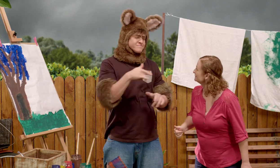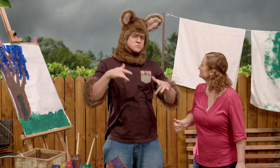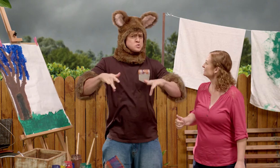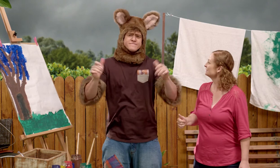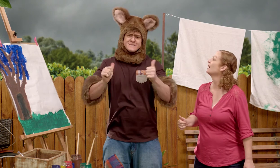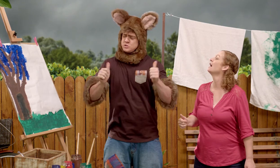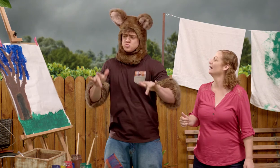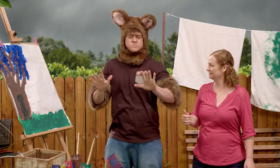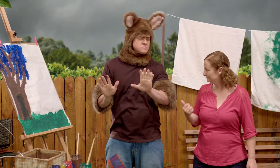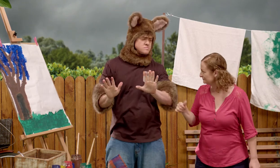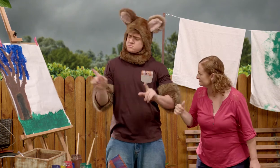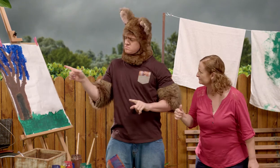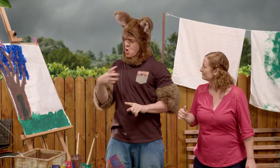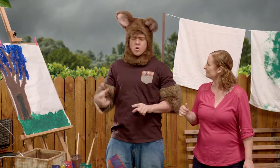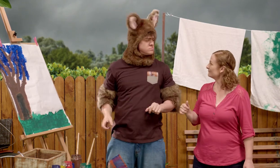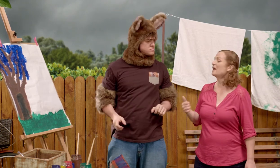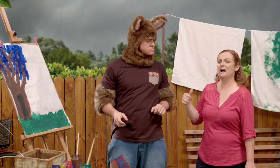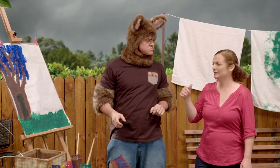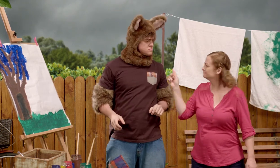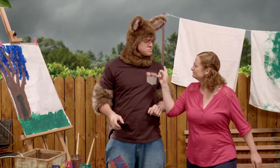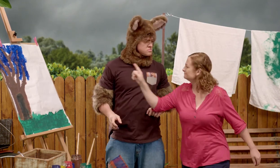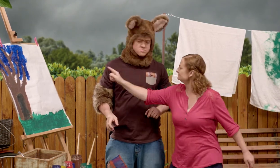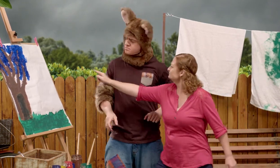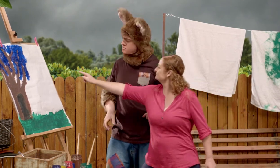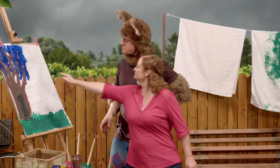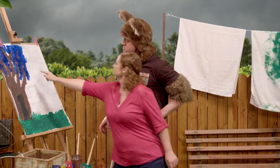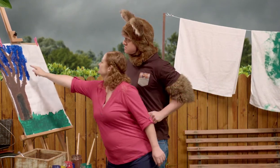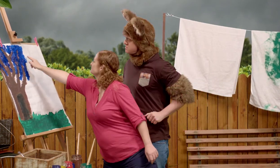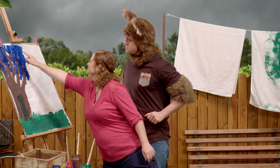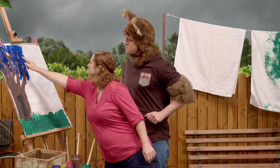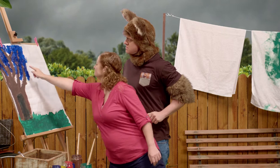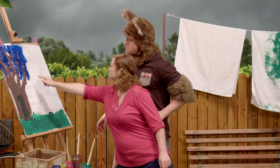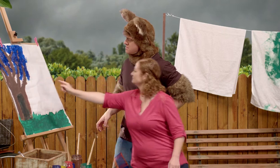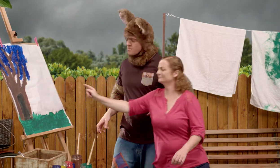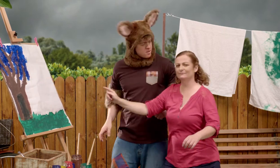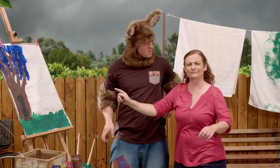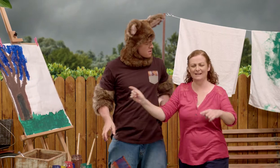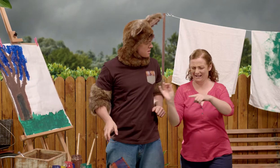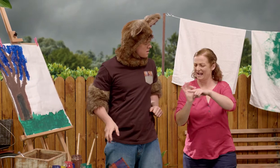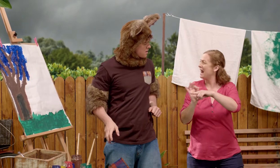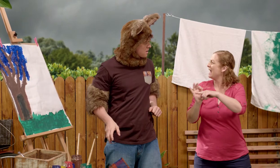But it's not finished yet. I've still got more to do. Um, Possum, just this colour here.